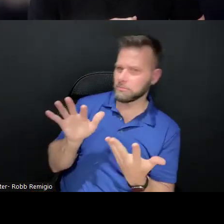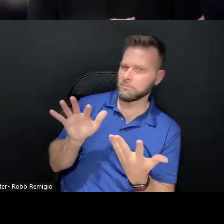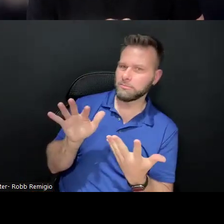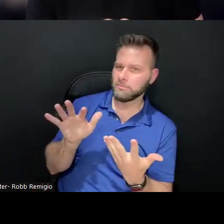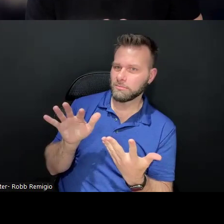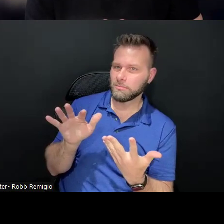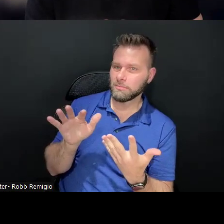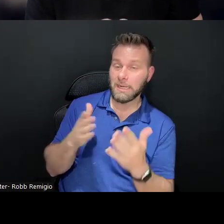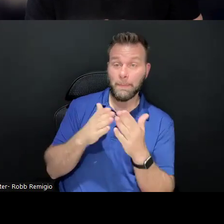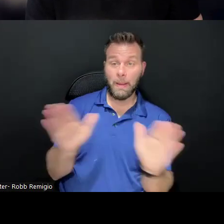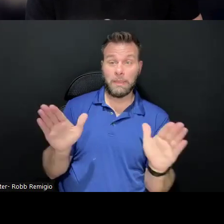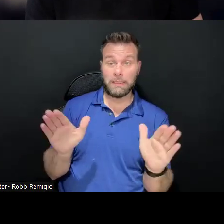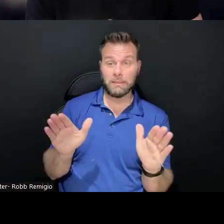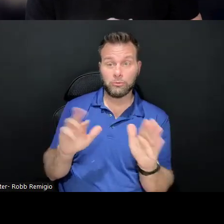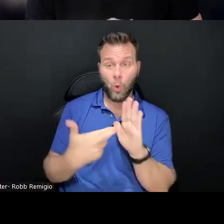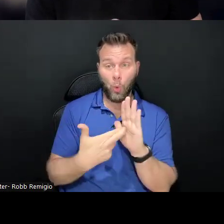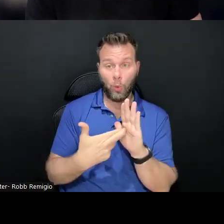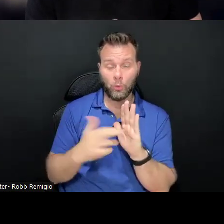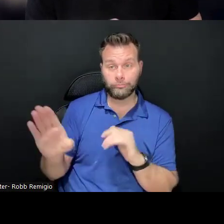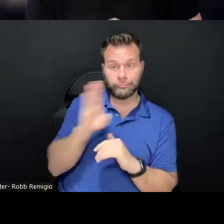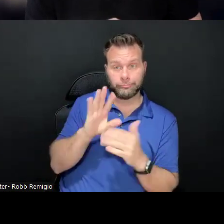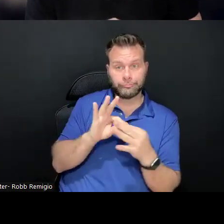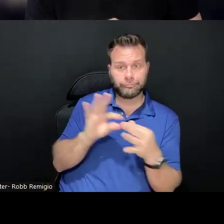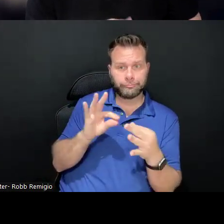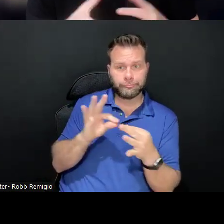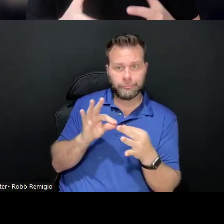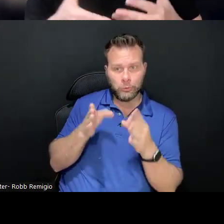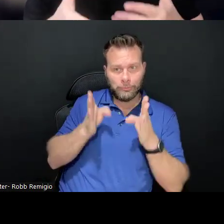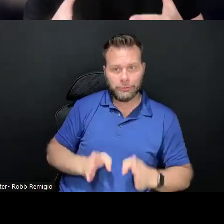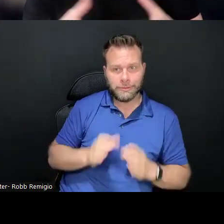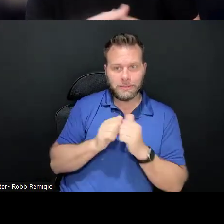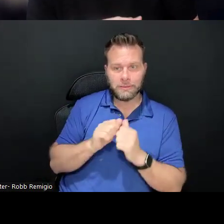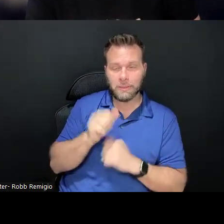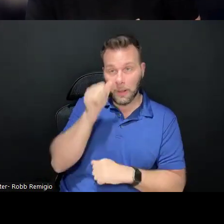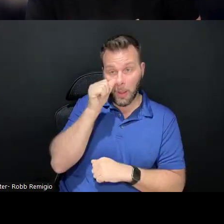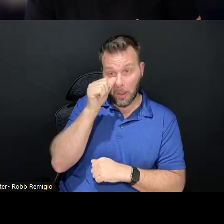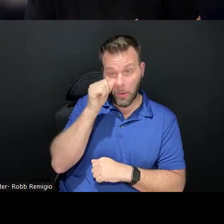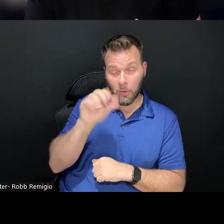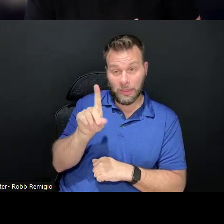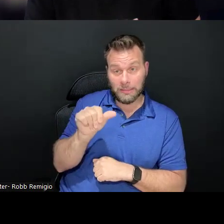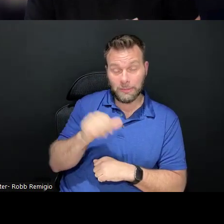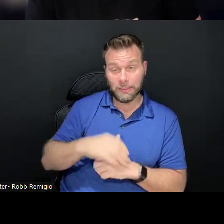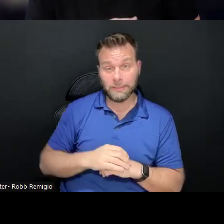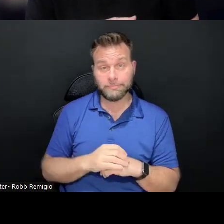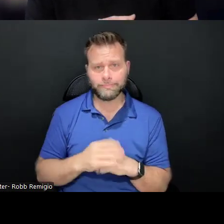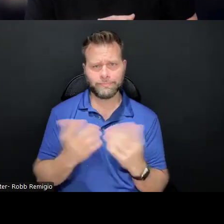To me, it is mind blowing somebody in a public position would say something like that to a person -- sorry, to an